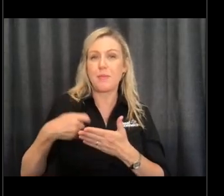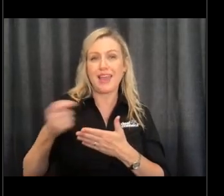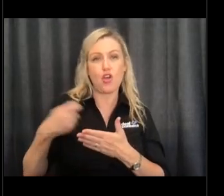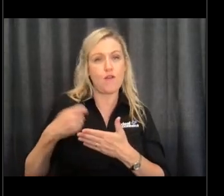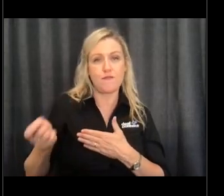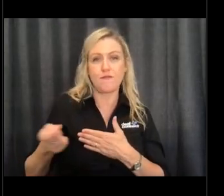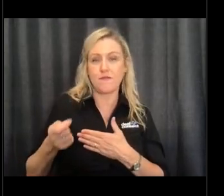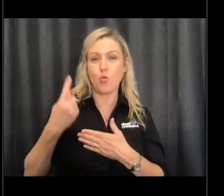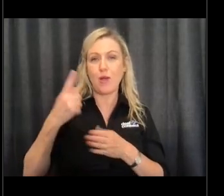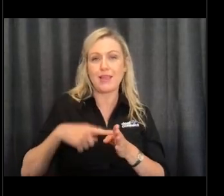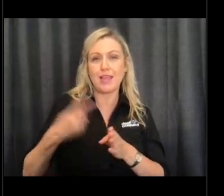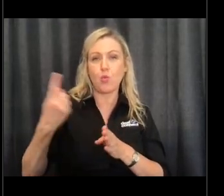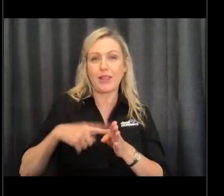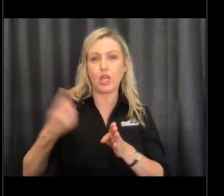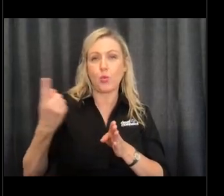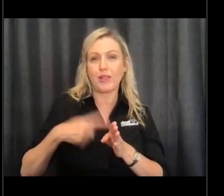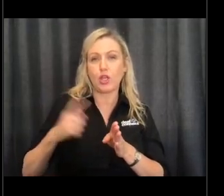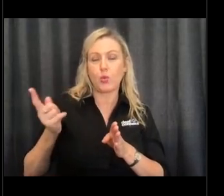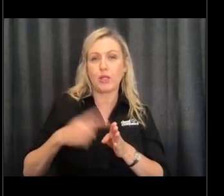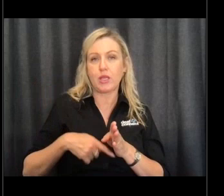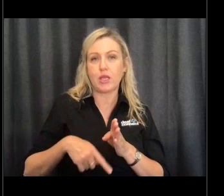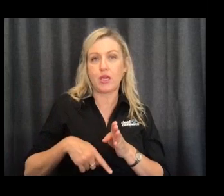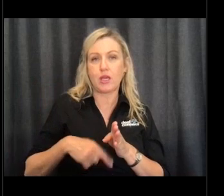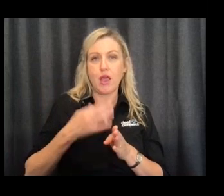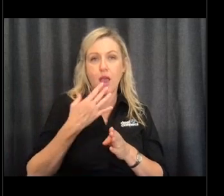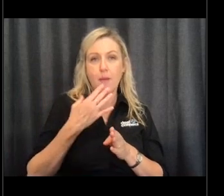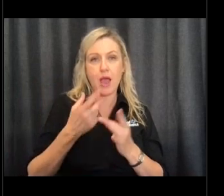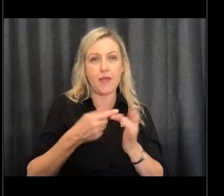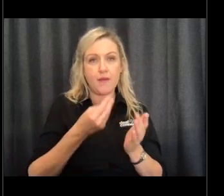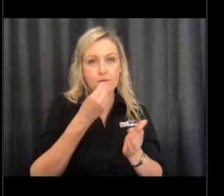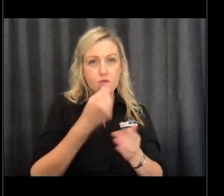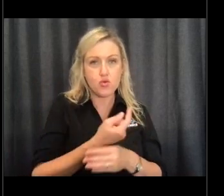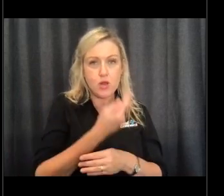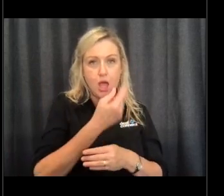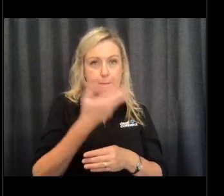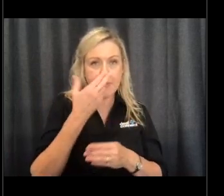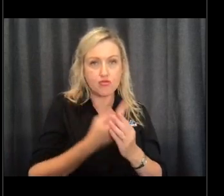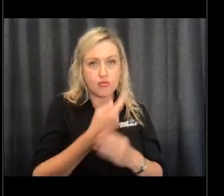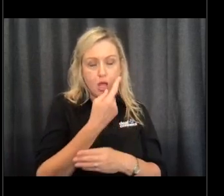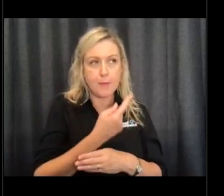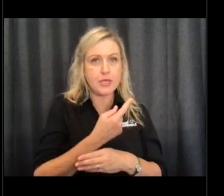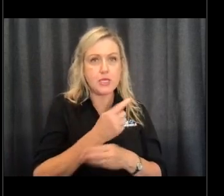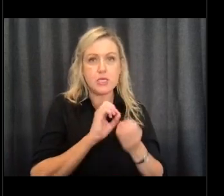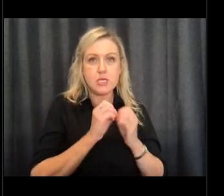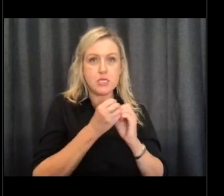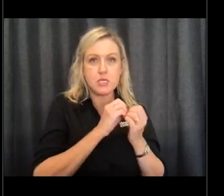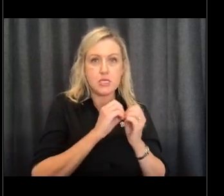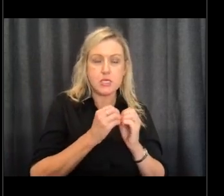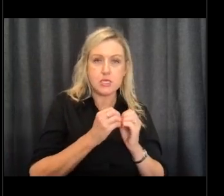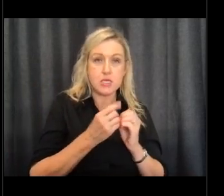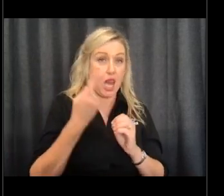And cost of living is a big issue. It was a big issue prior to the disaster last year and with all the interest rate rises